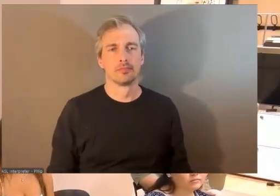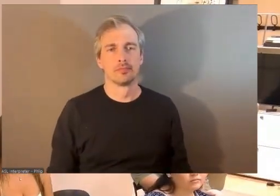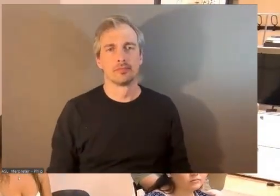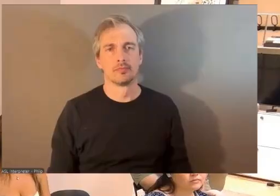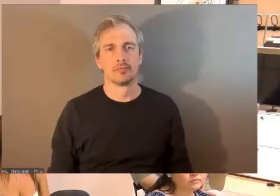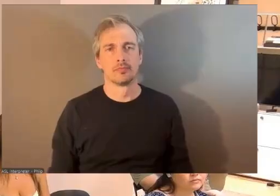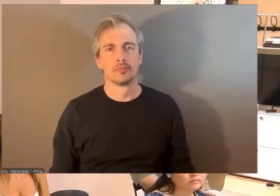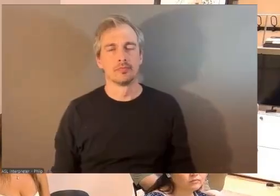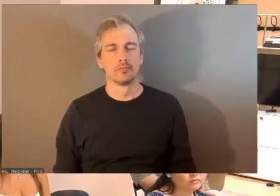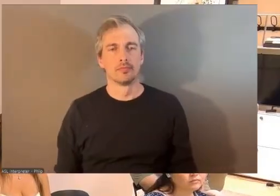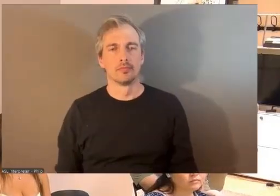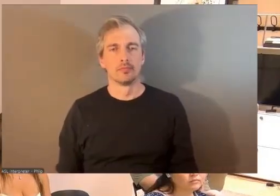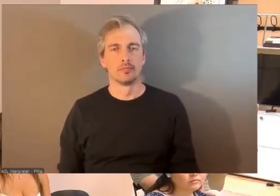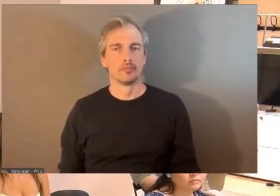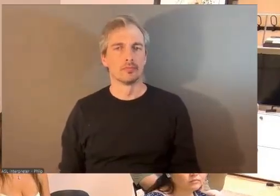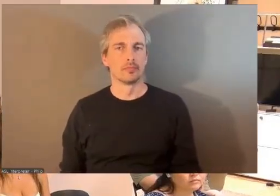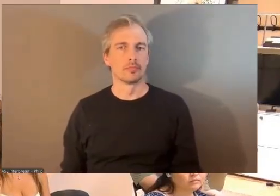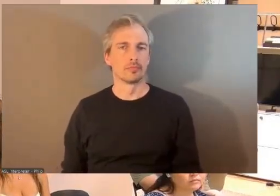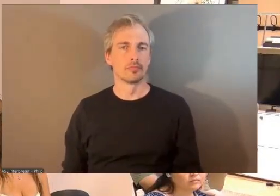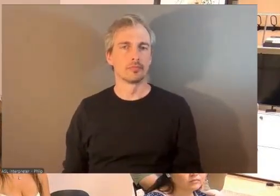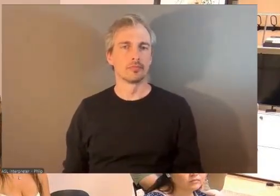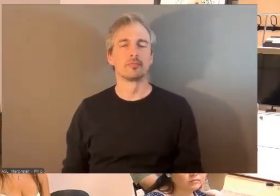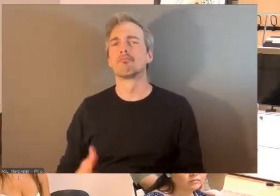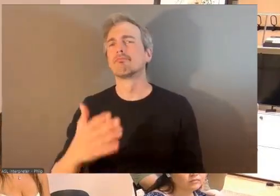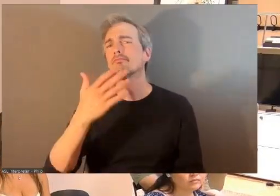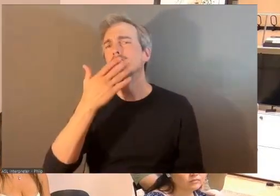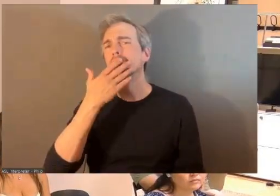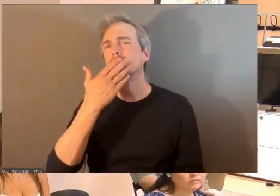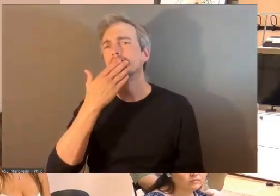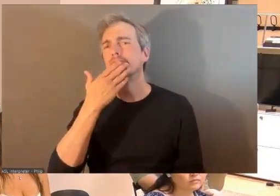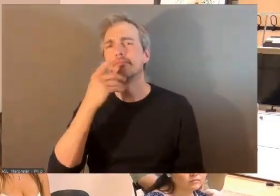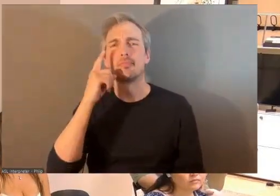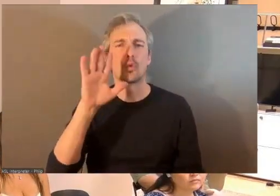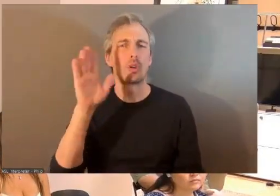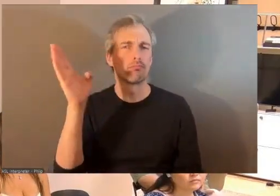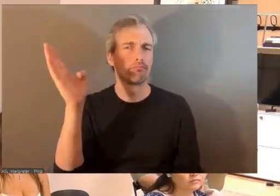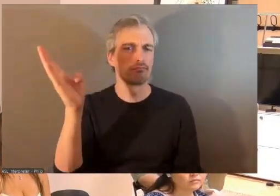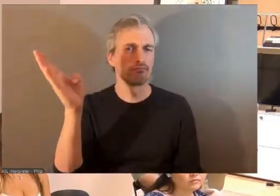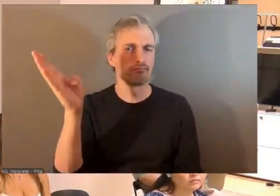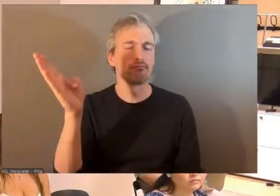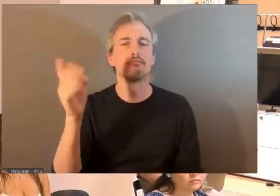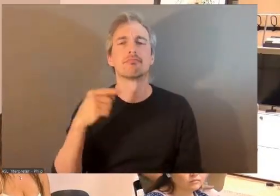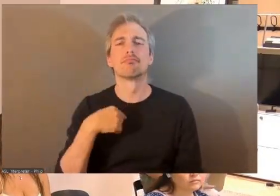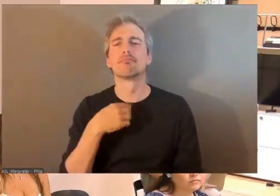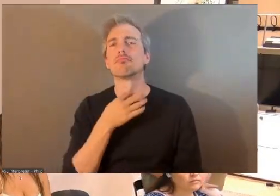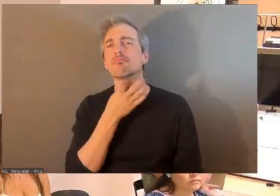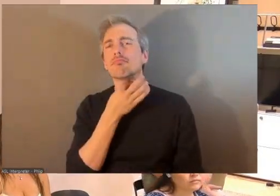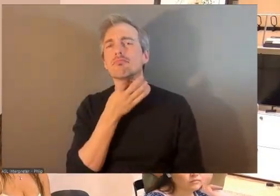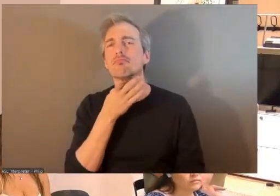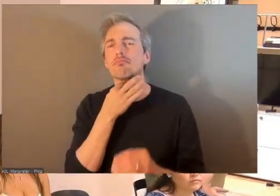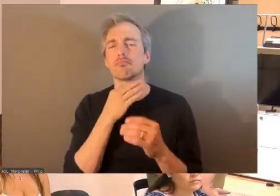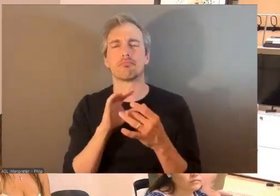Thank you so much for the talk. I was curious about... I think touching on one of the answers you gave earlier...